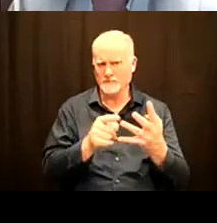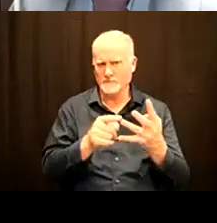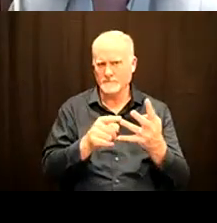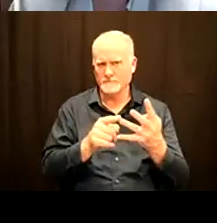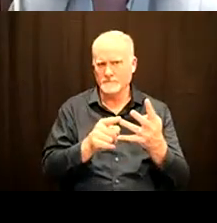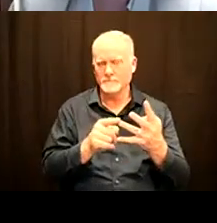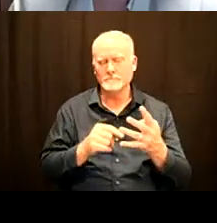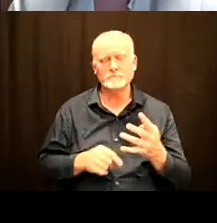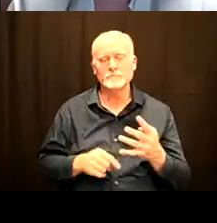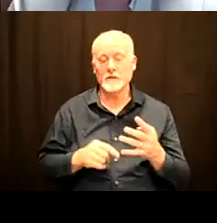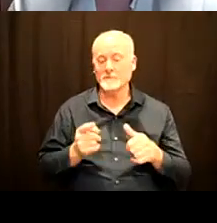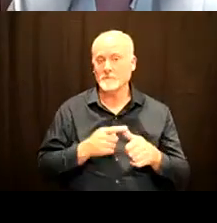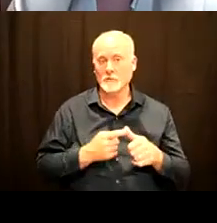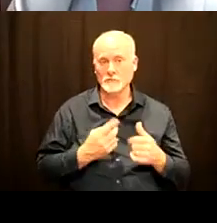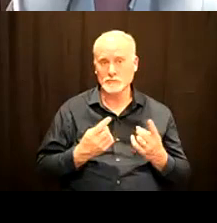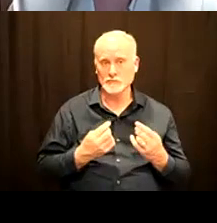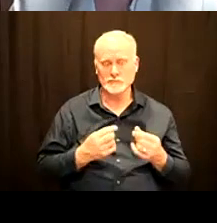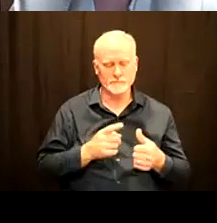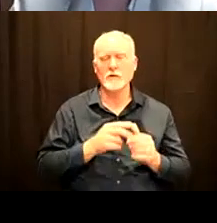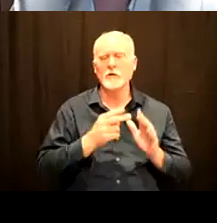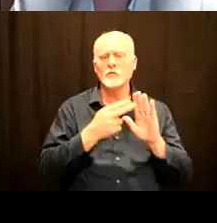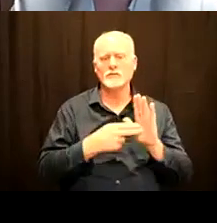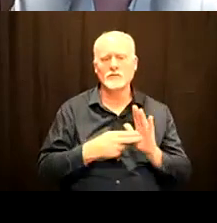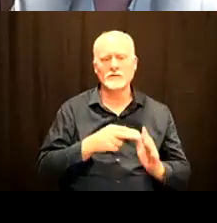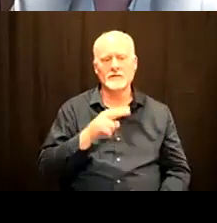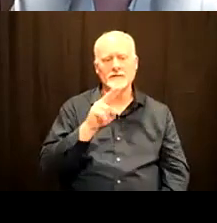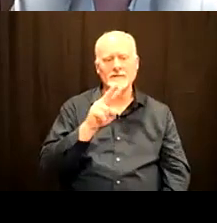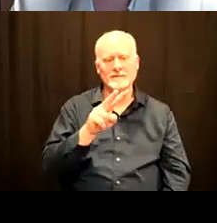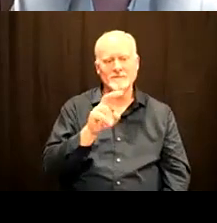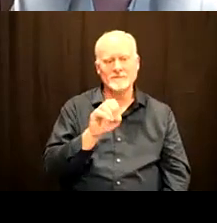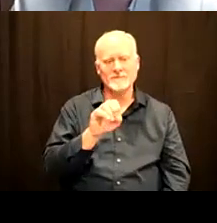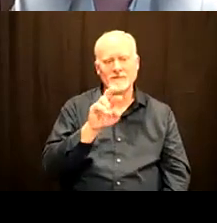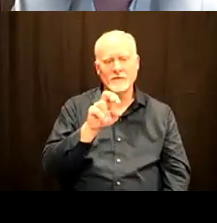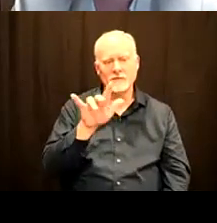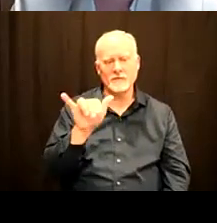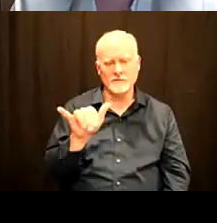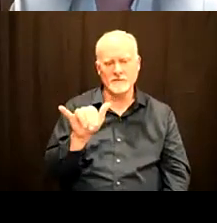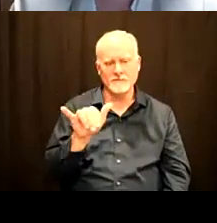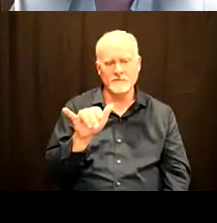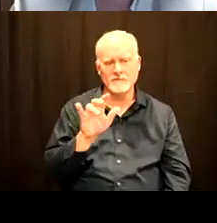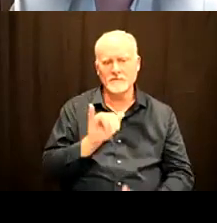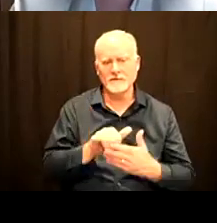the first step is to register with verily uab's trusted testing partner beginning january